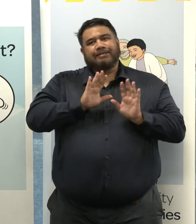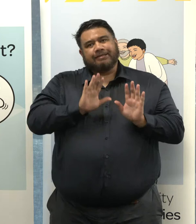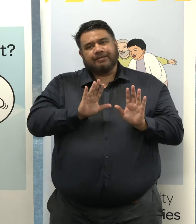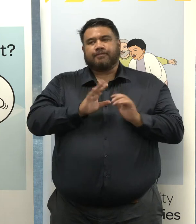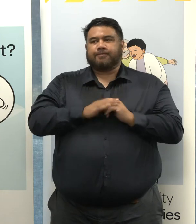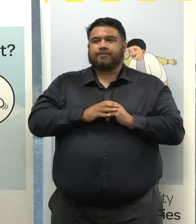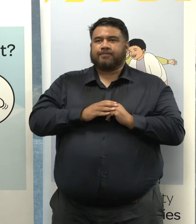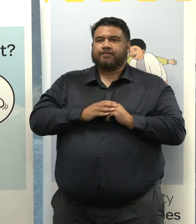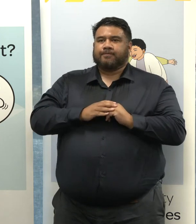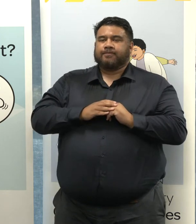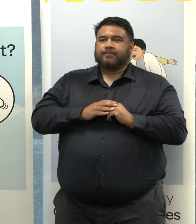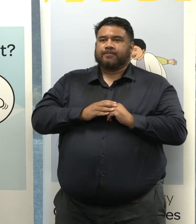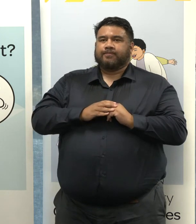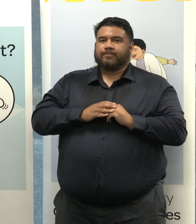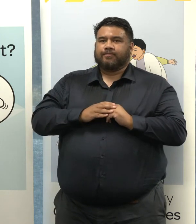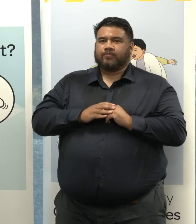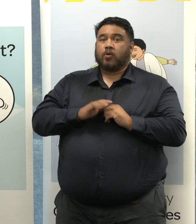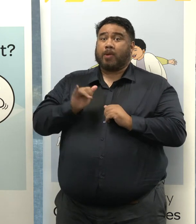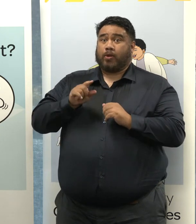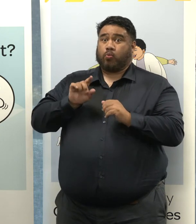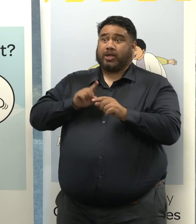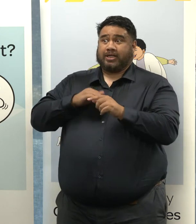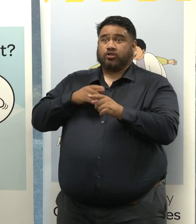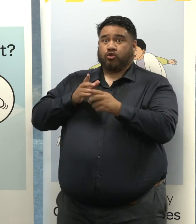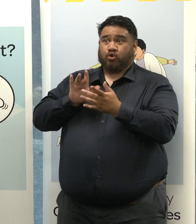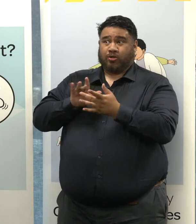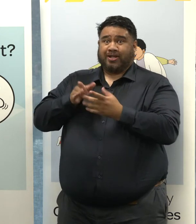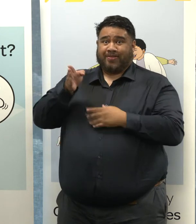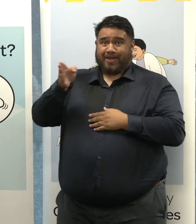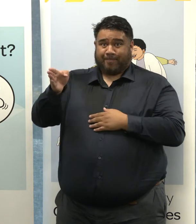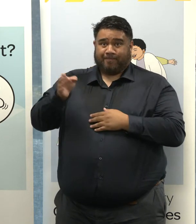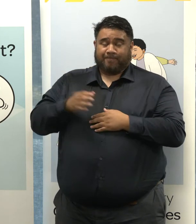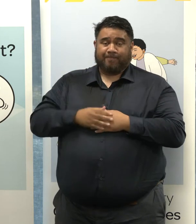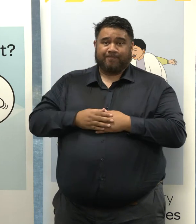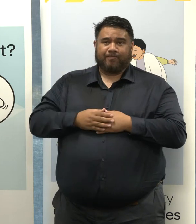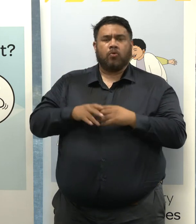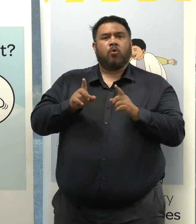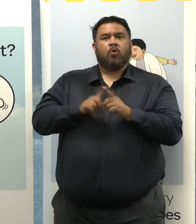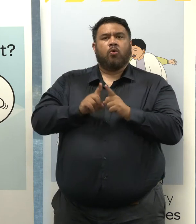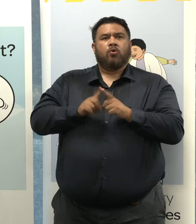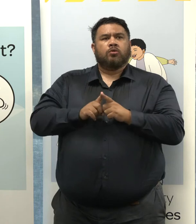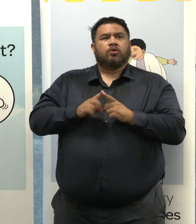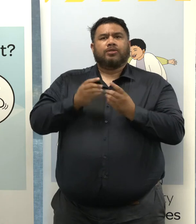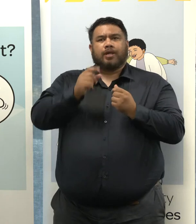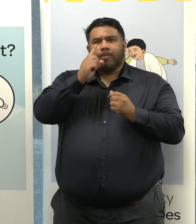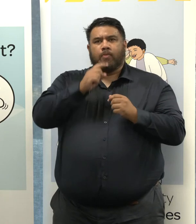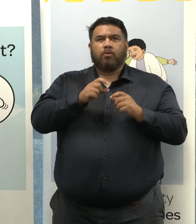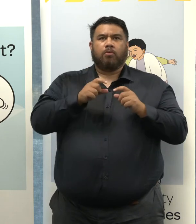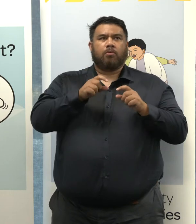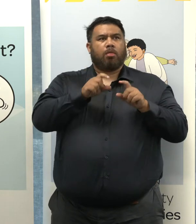who are vulnerable and need the most care, and will be contacting them if they need t.